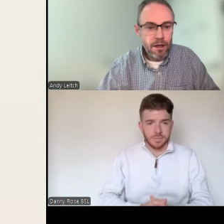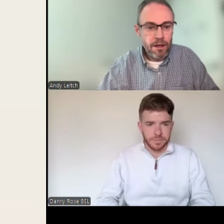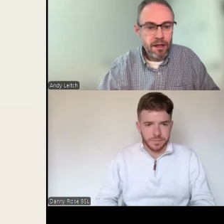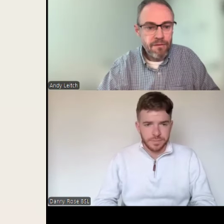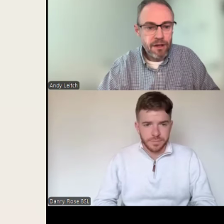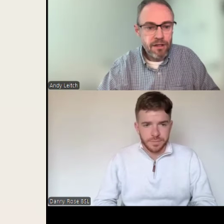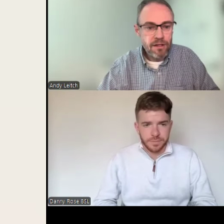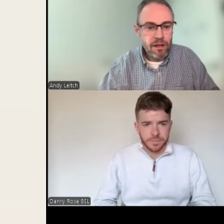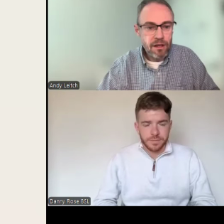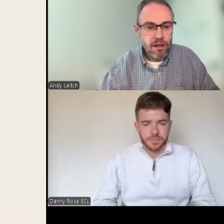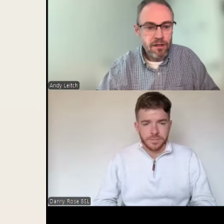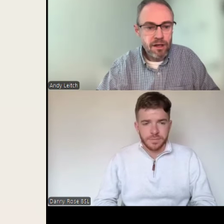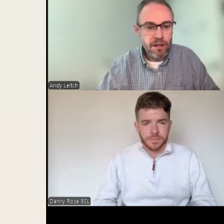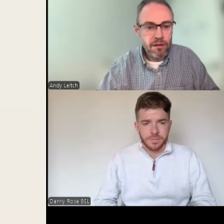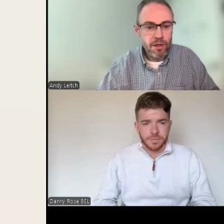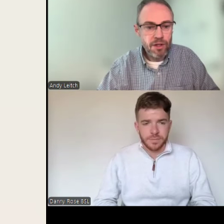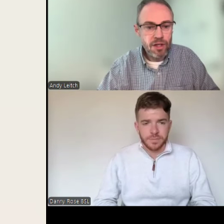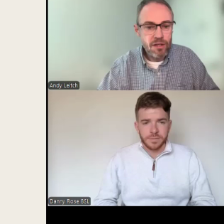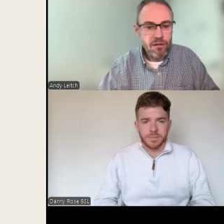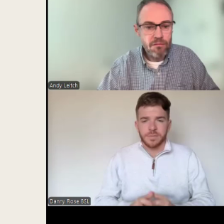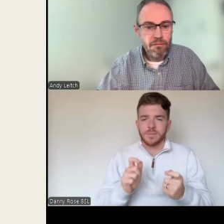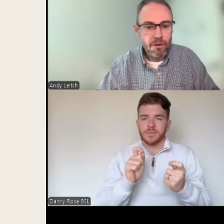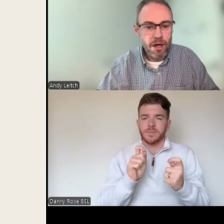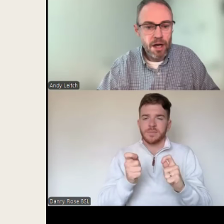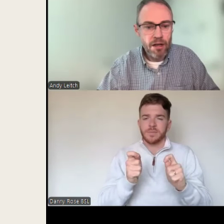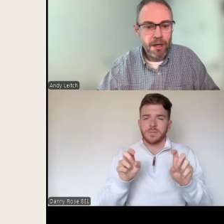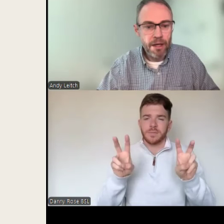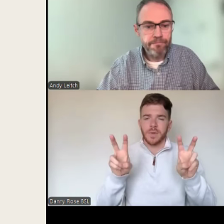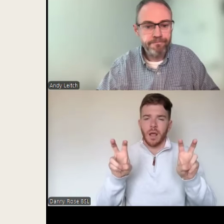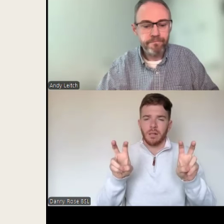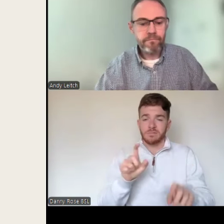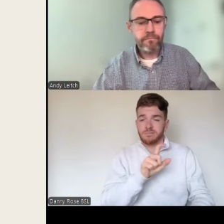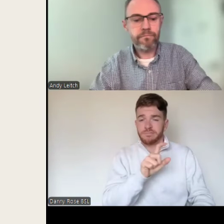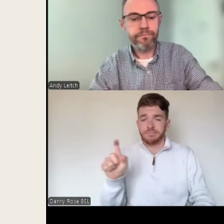and I'm going to give it a title, which is, "Hire me."